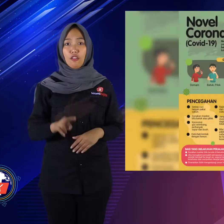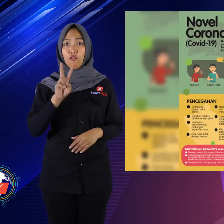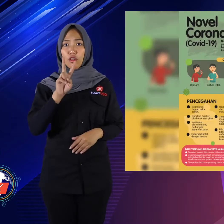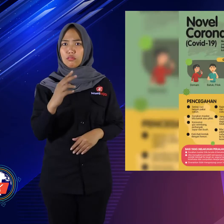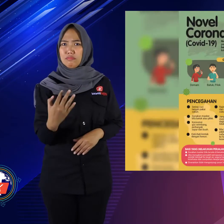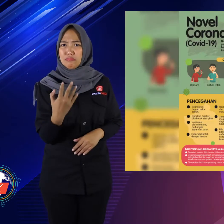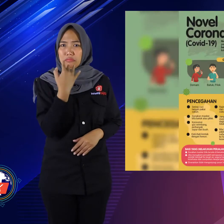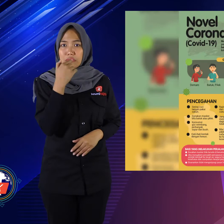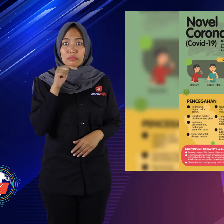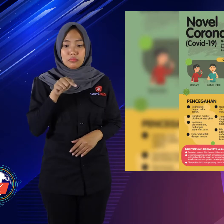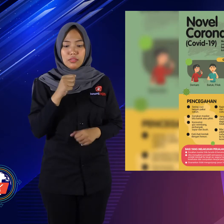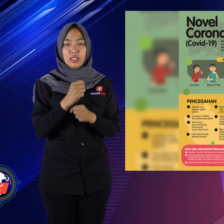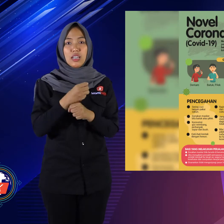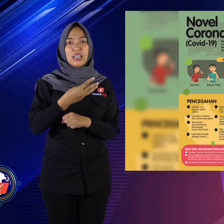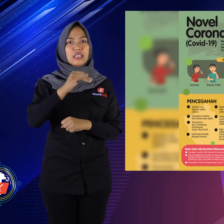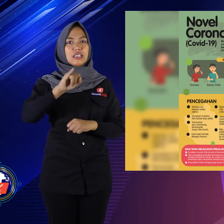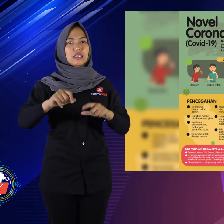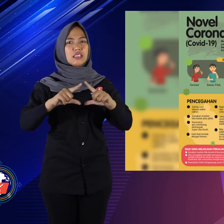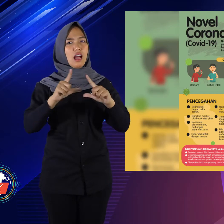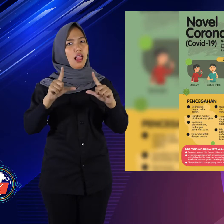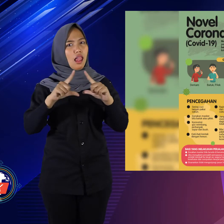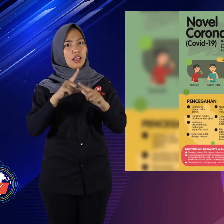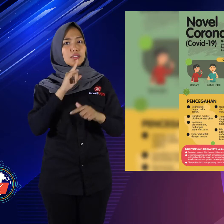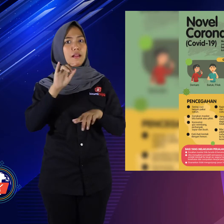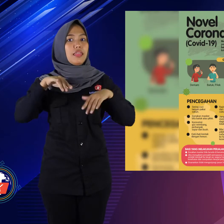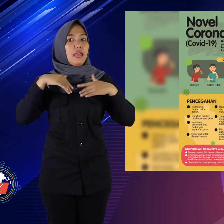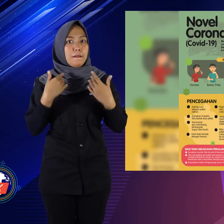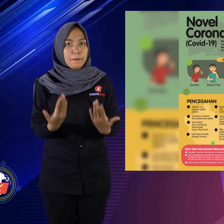Symptoms of the Corona virus include